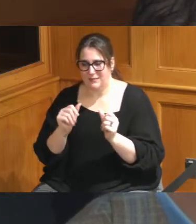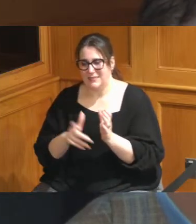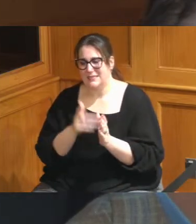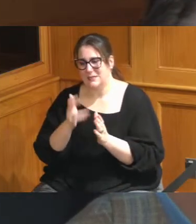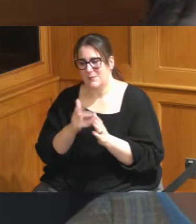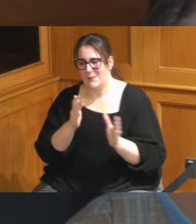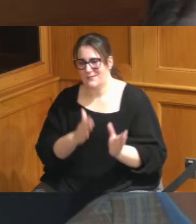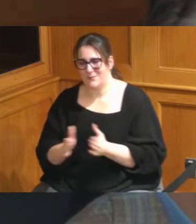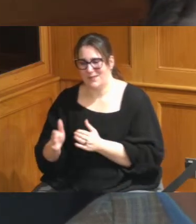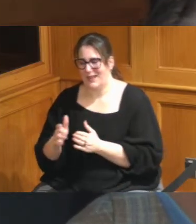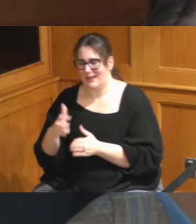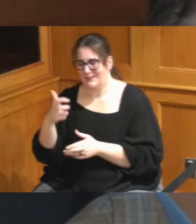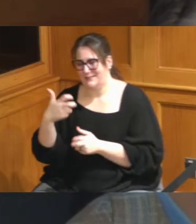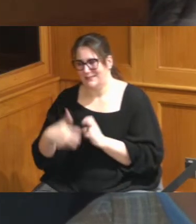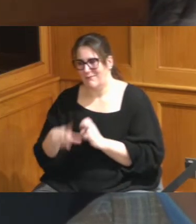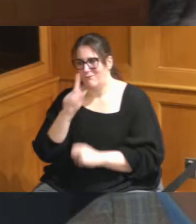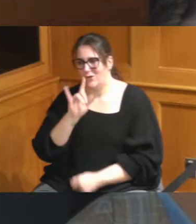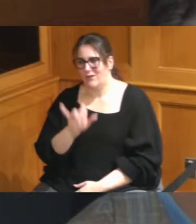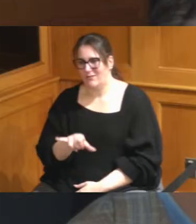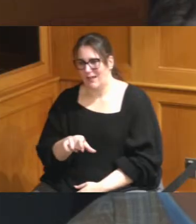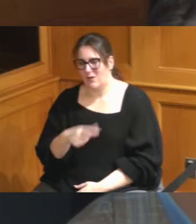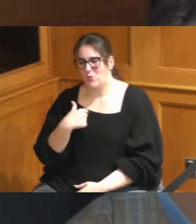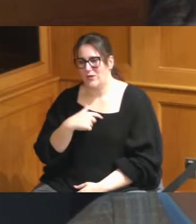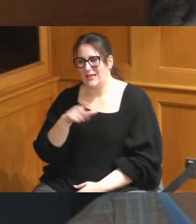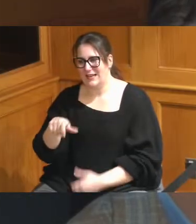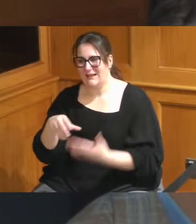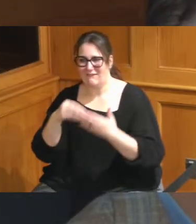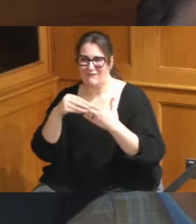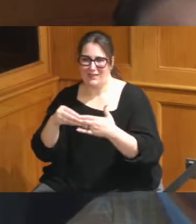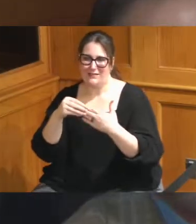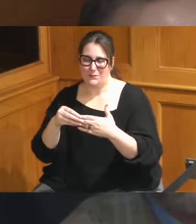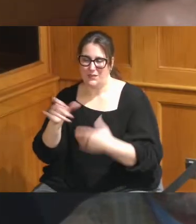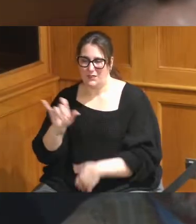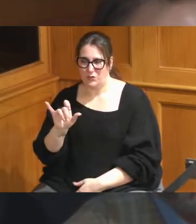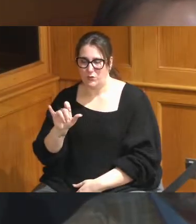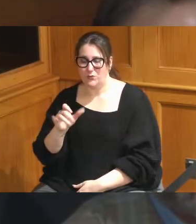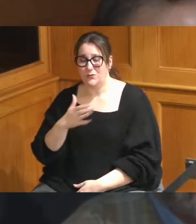that difficult. So, I want to make sure we have flexibility in it. So, those are my points. Um,